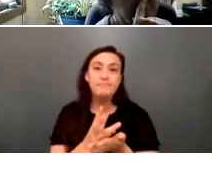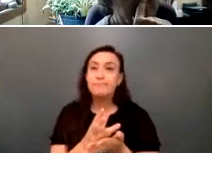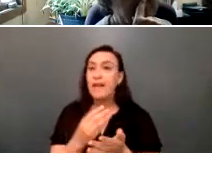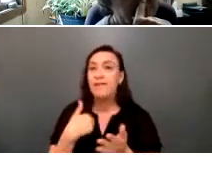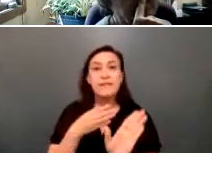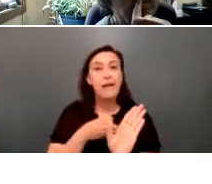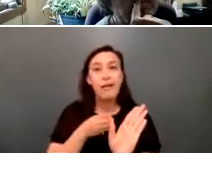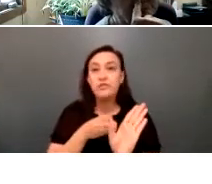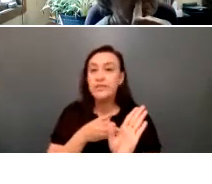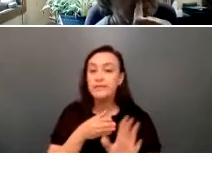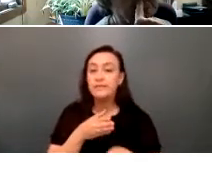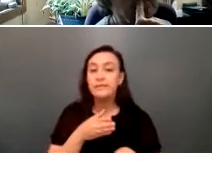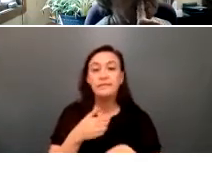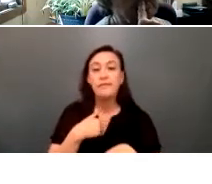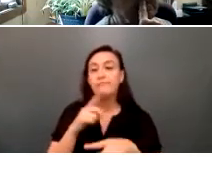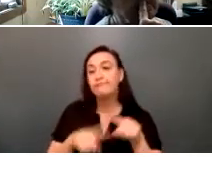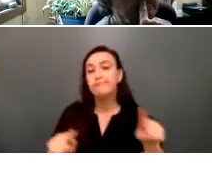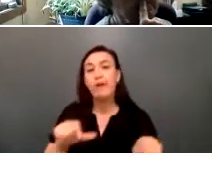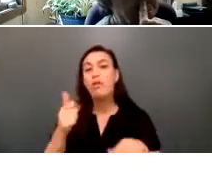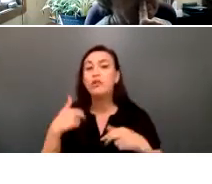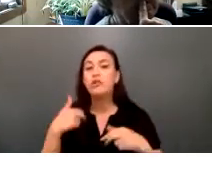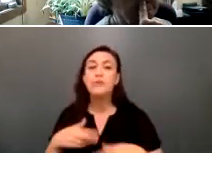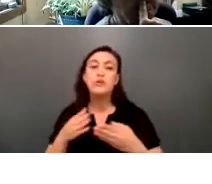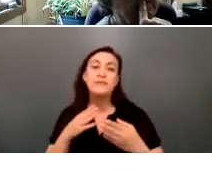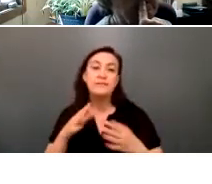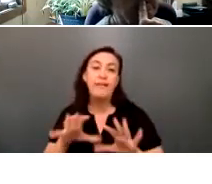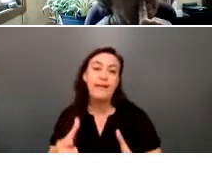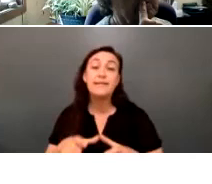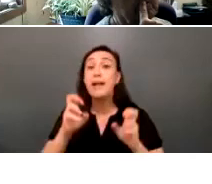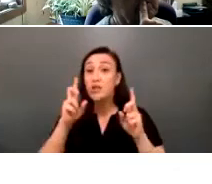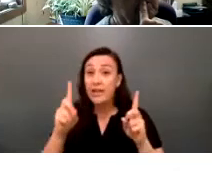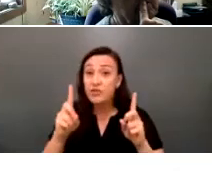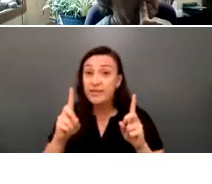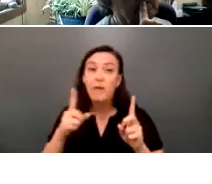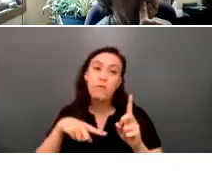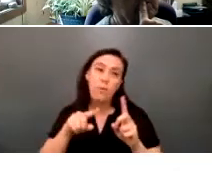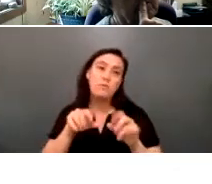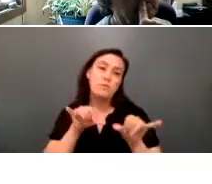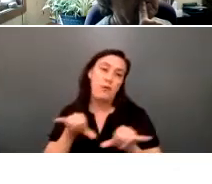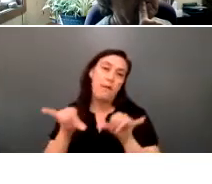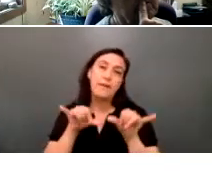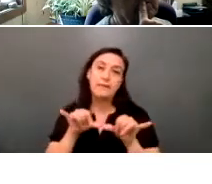people that had psychology people that maybe had other Human Services, things education. Those are oftentimes or common degrees